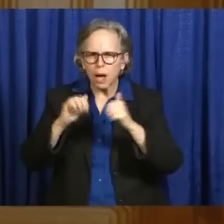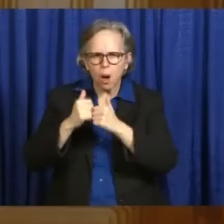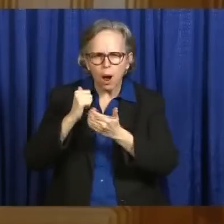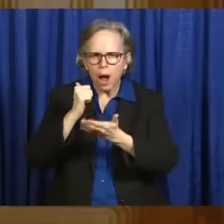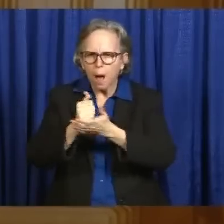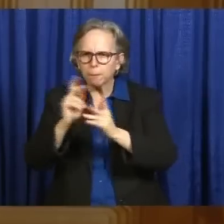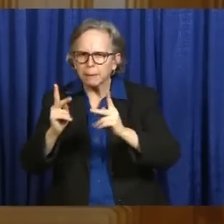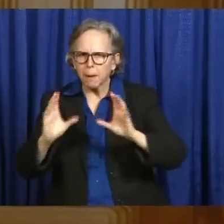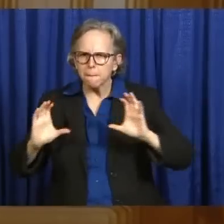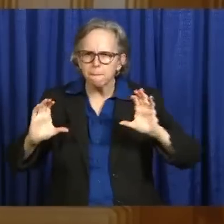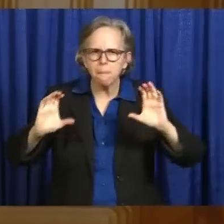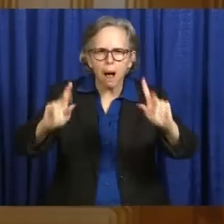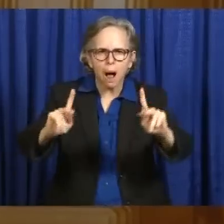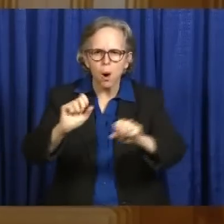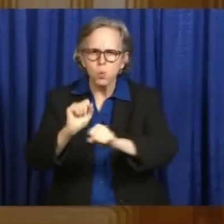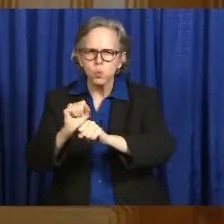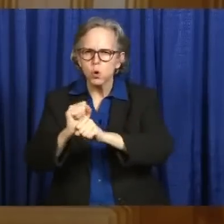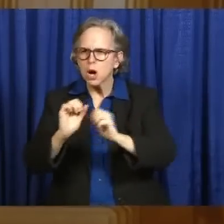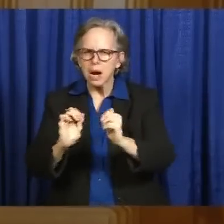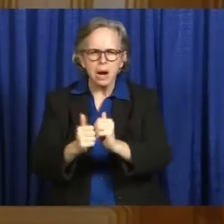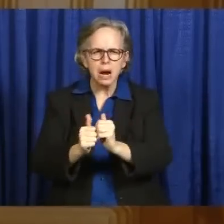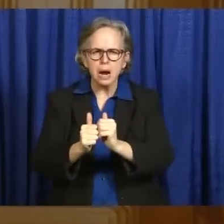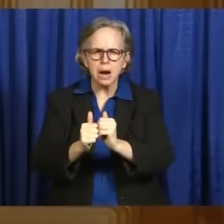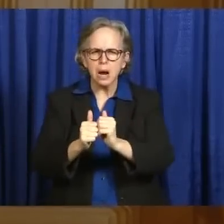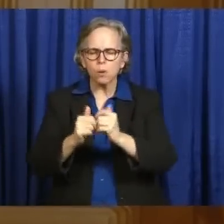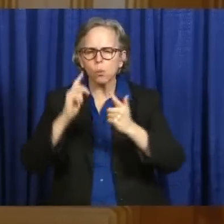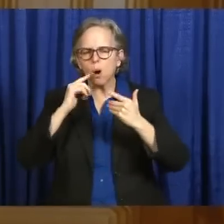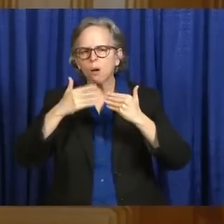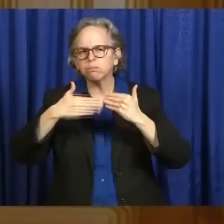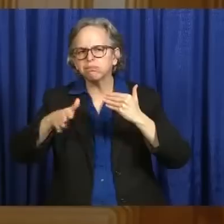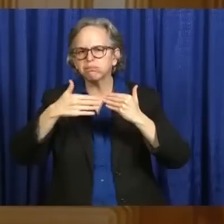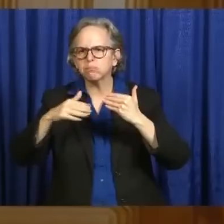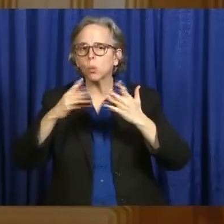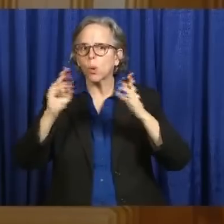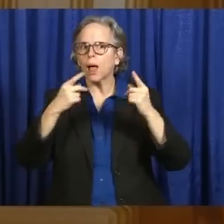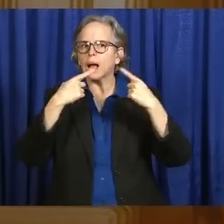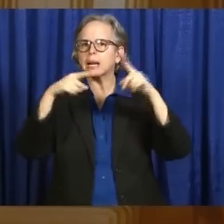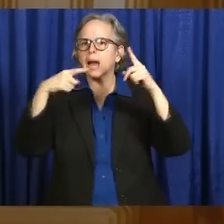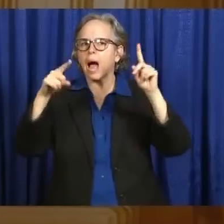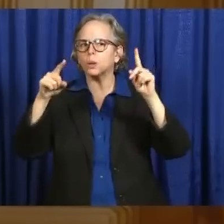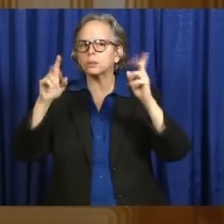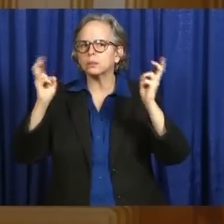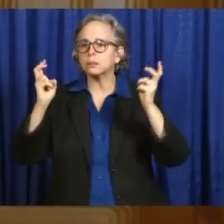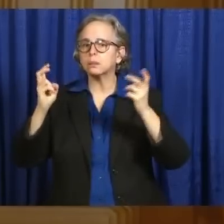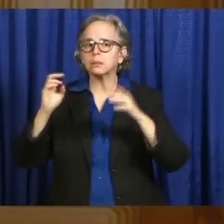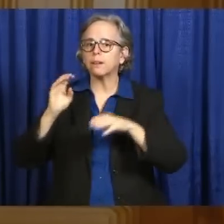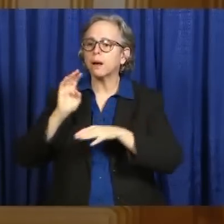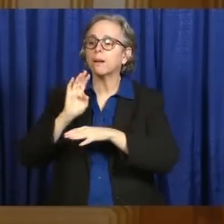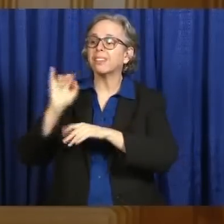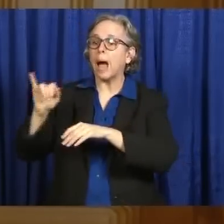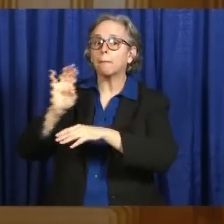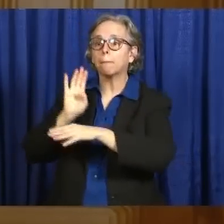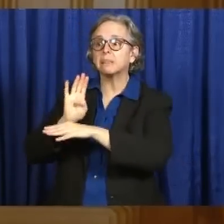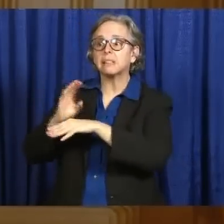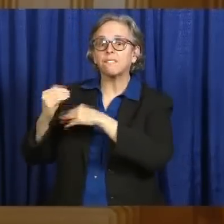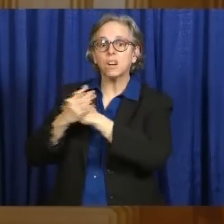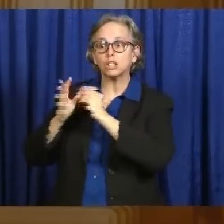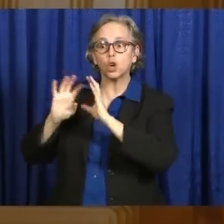GET EVERYONE BACK TO WORK. I WANT EVERYONE TO KNOW THERE IS PLANNING GOING ON IN THE AREA. PEOPLE ARE WORKING AND IT IS